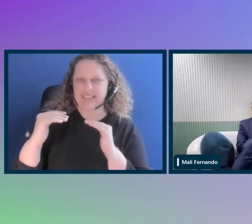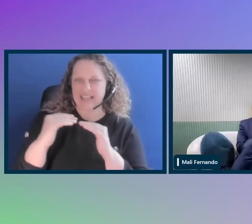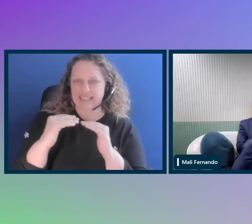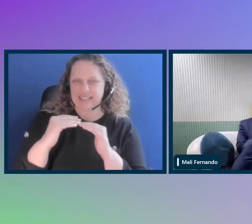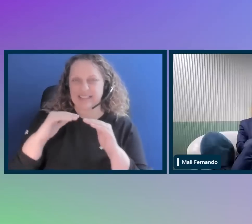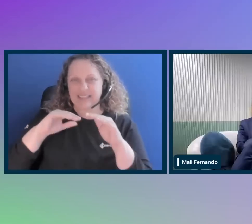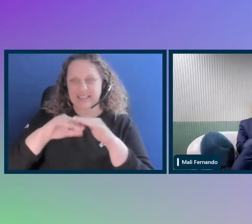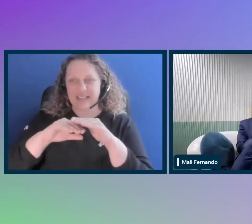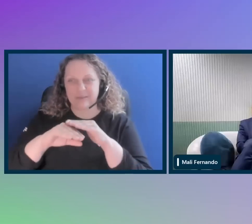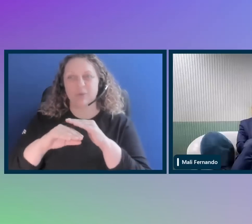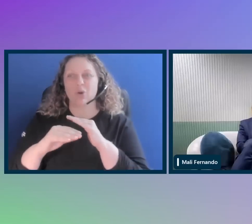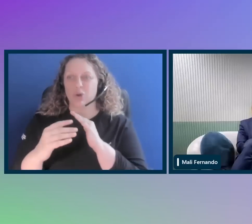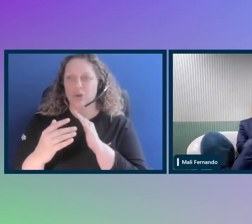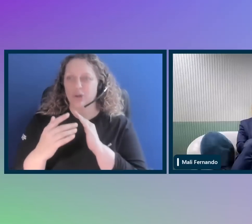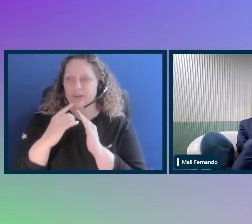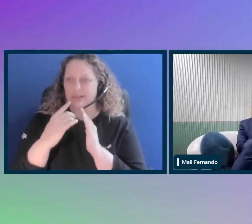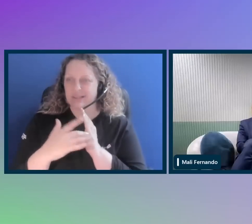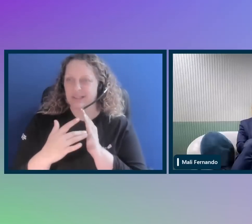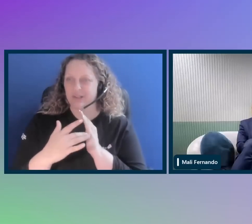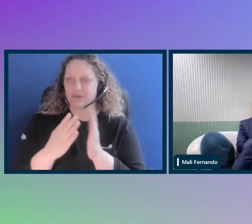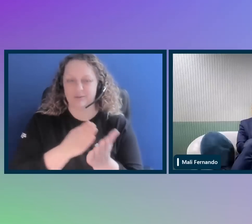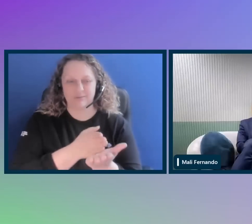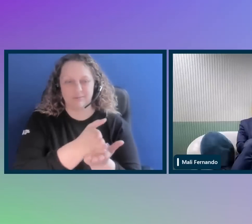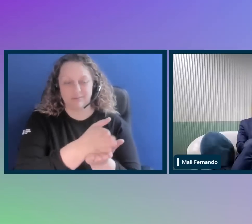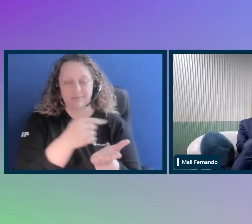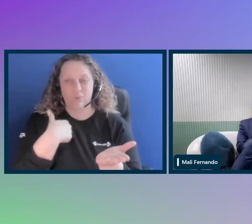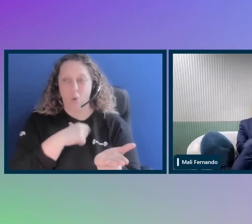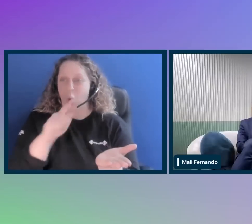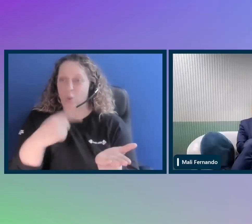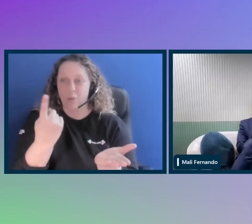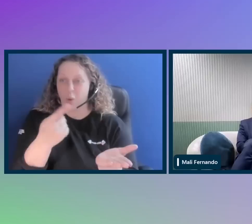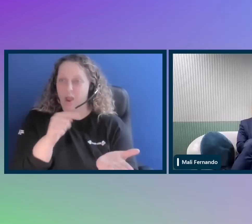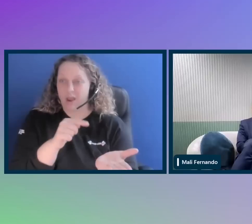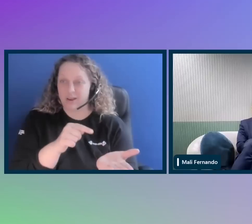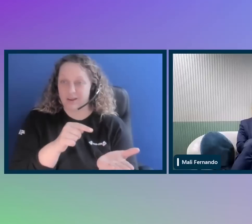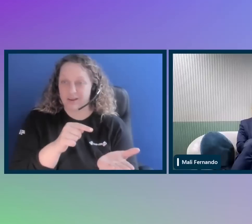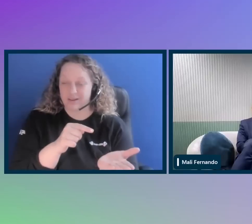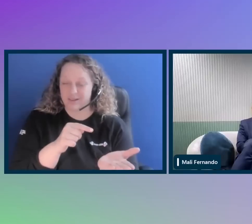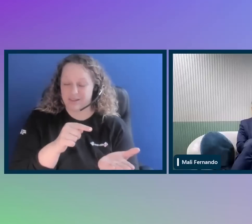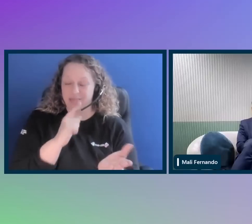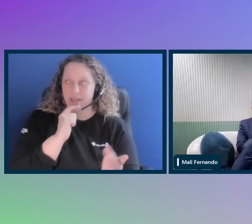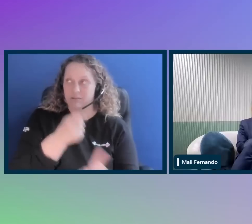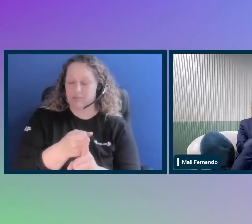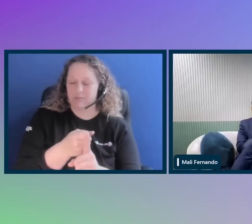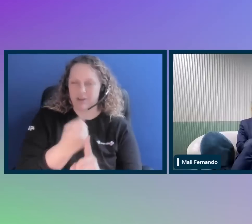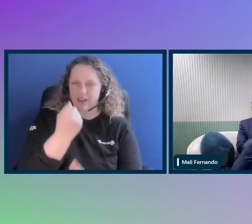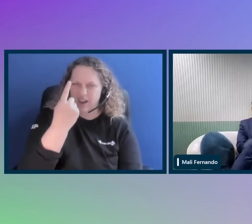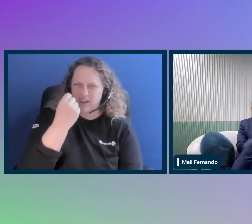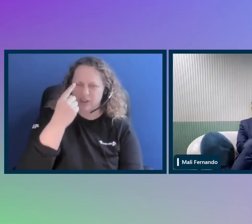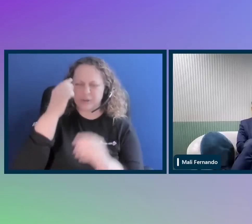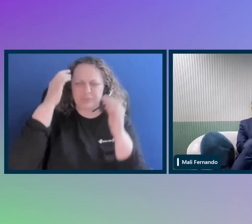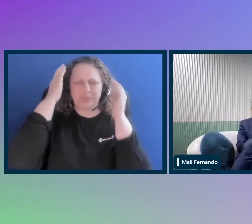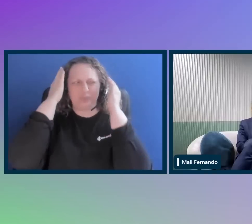but we also take very seriously. It means that actually, if you have certain disabilities and you want to bank online,